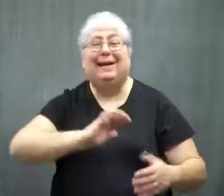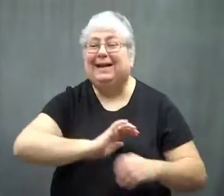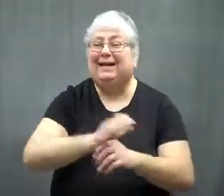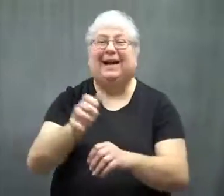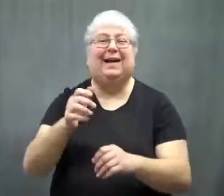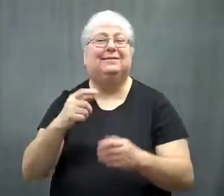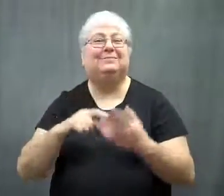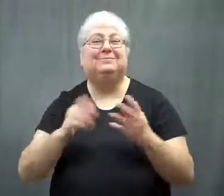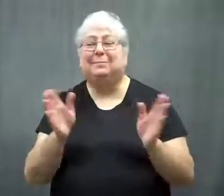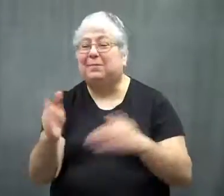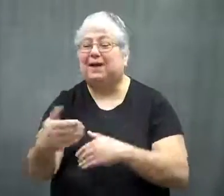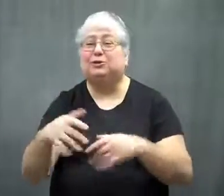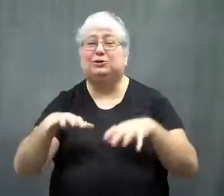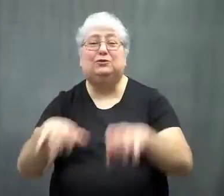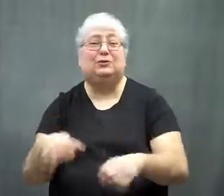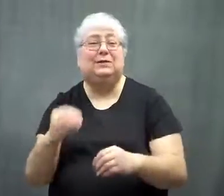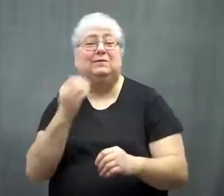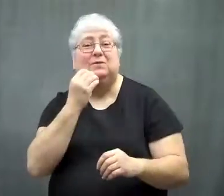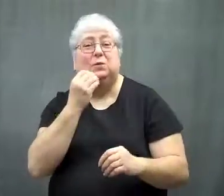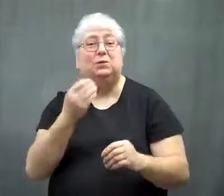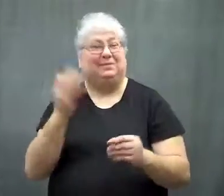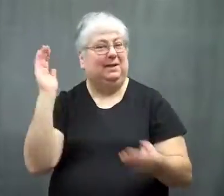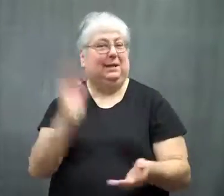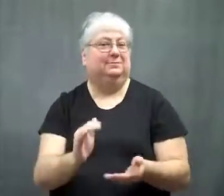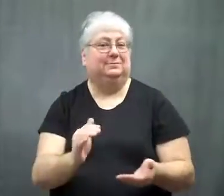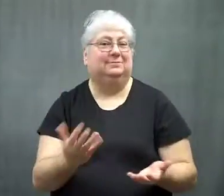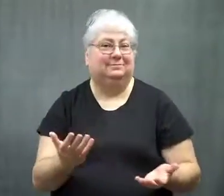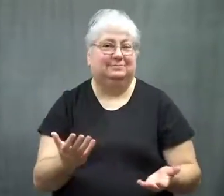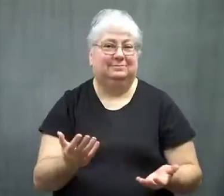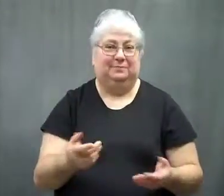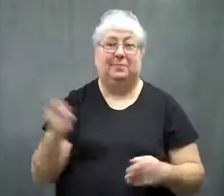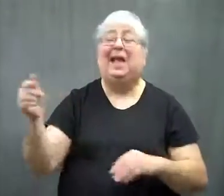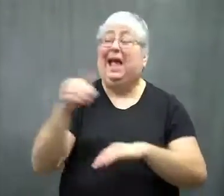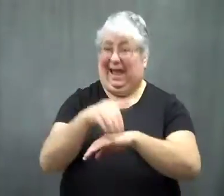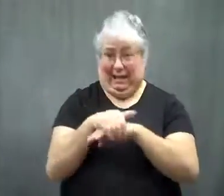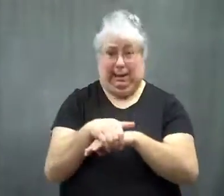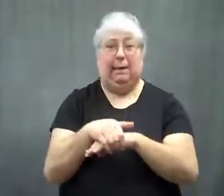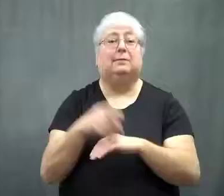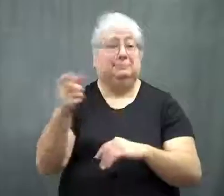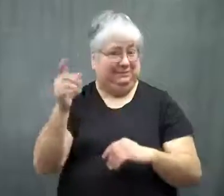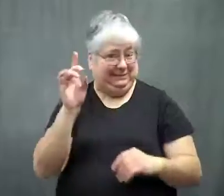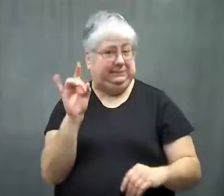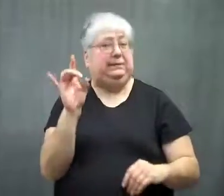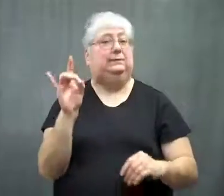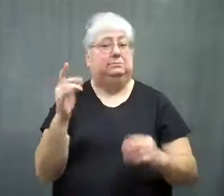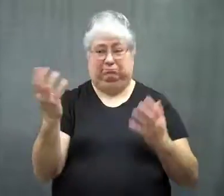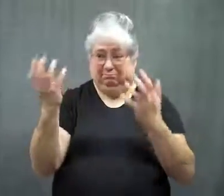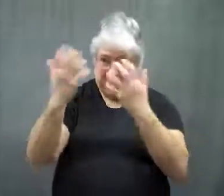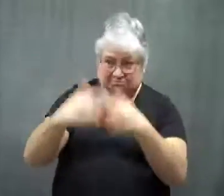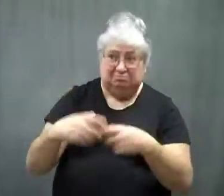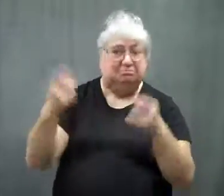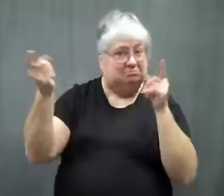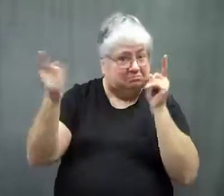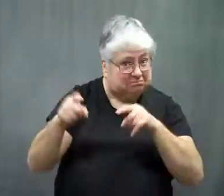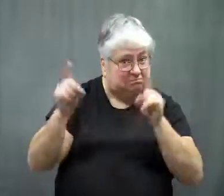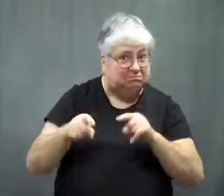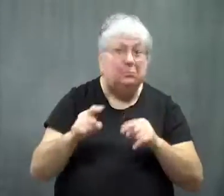in canned, packaged and frozen foods.